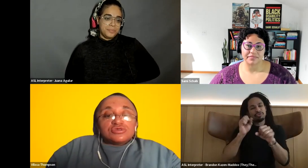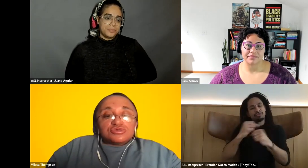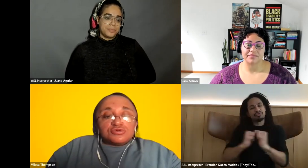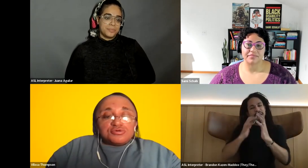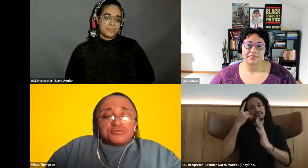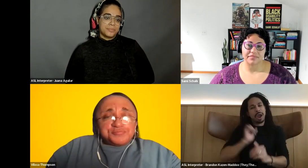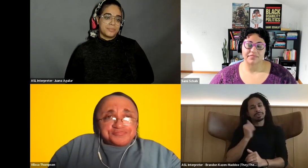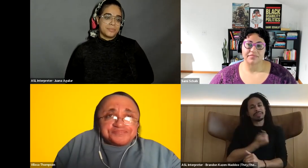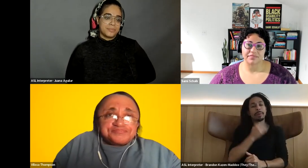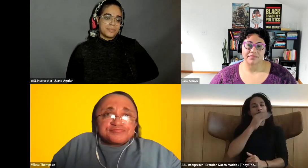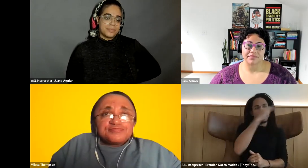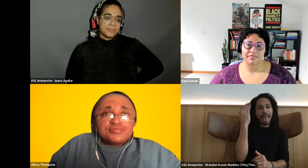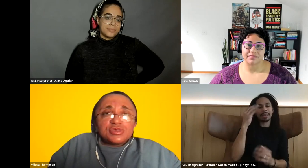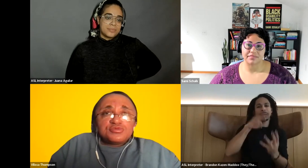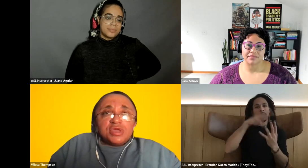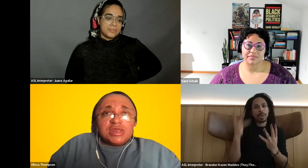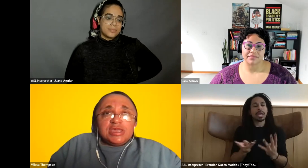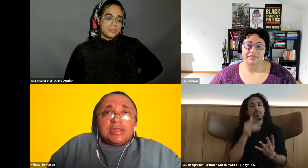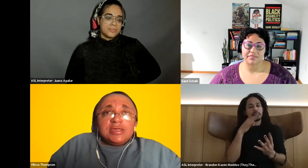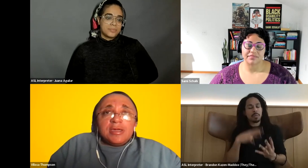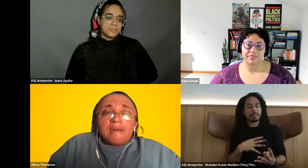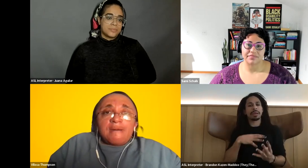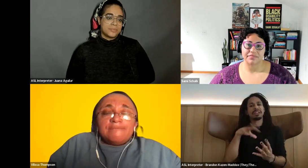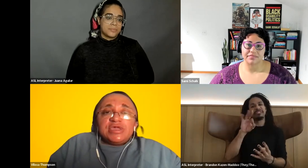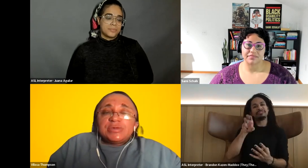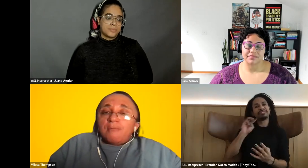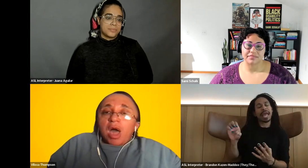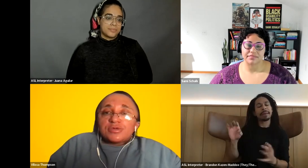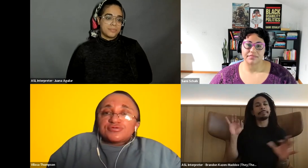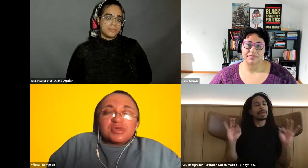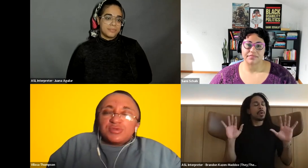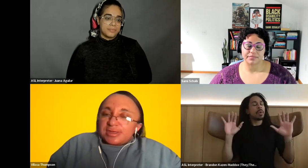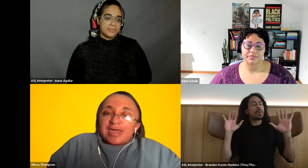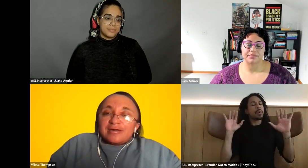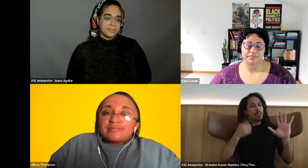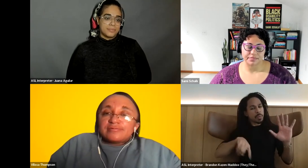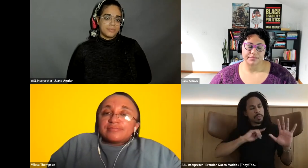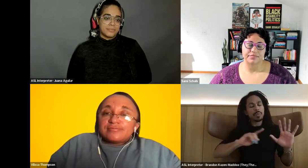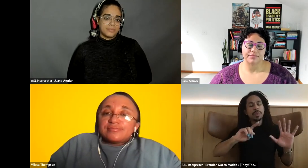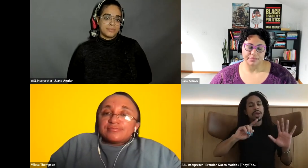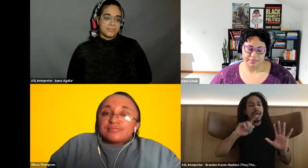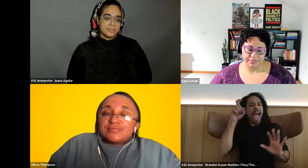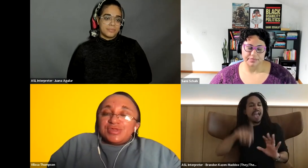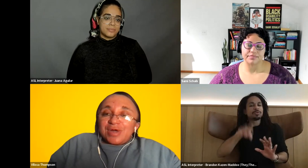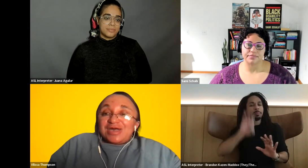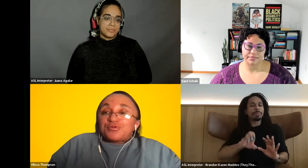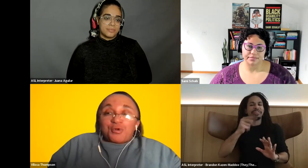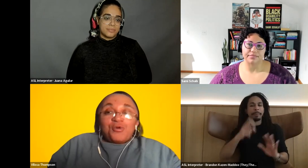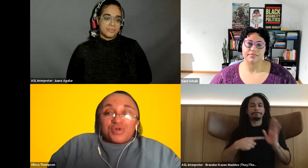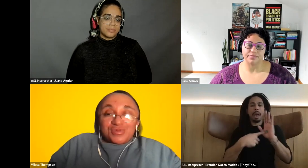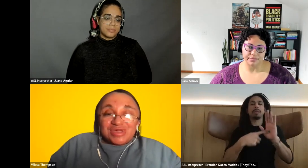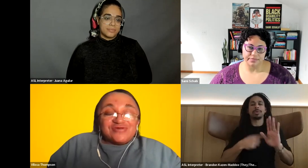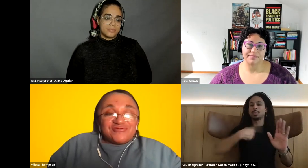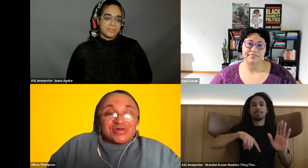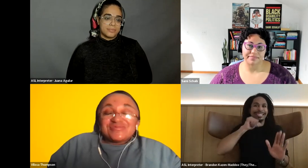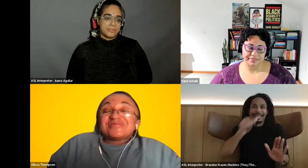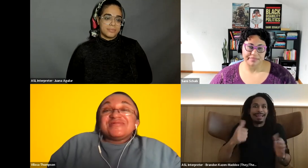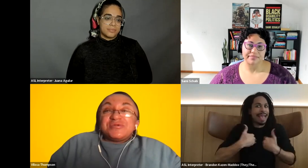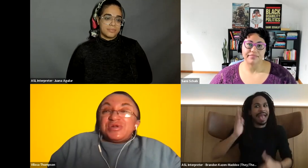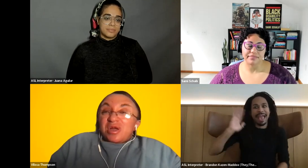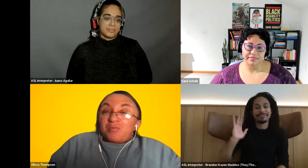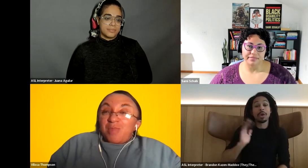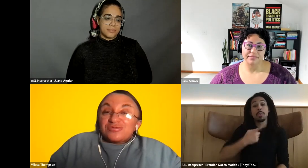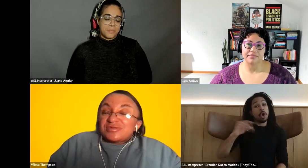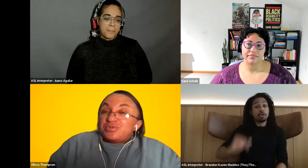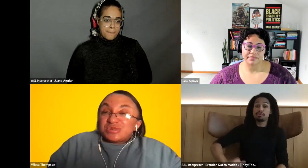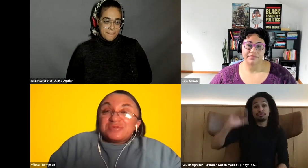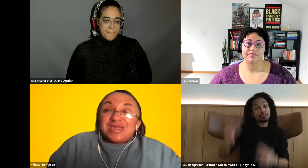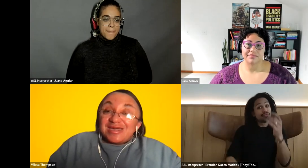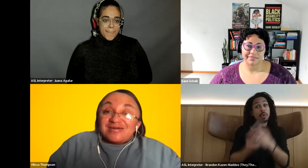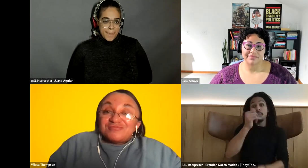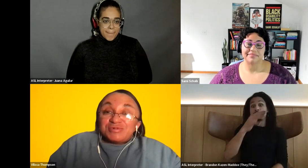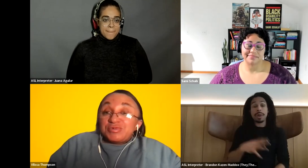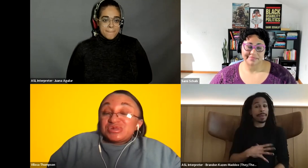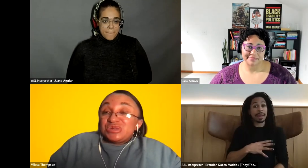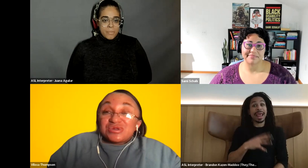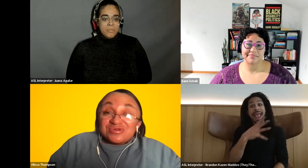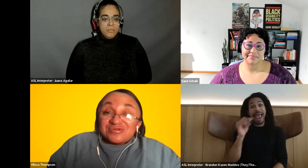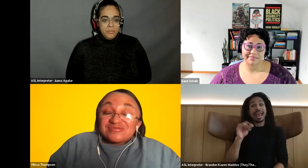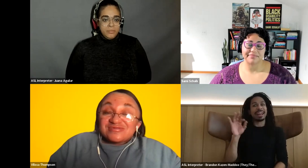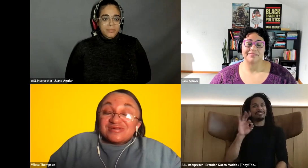Vilissa Thompson: to really be the models that we didn't have. you know as grown women and femmes we are the models that we wish that we had. When we were young girls.